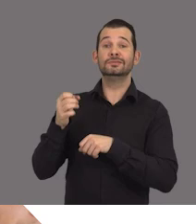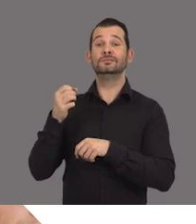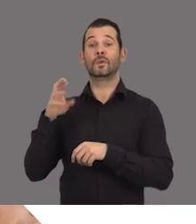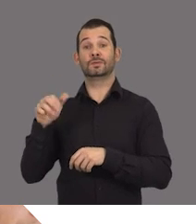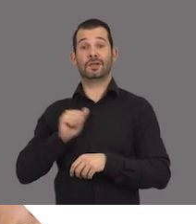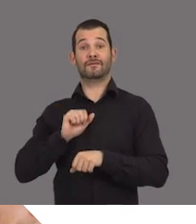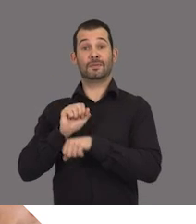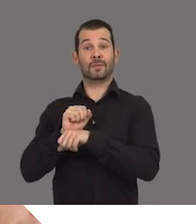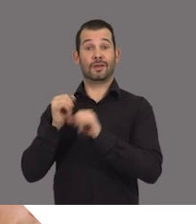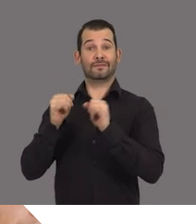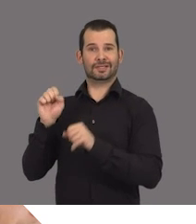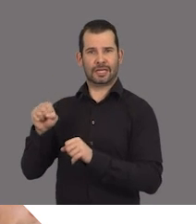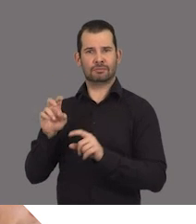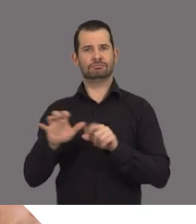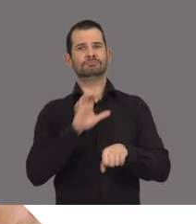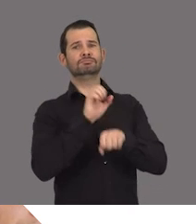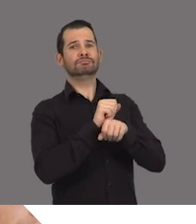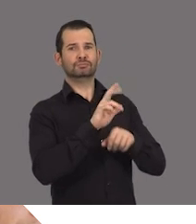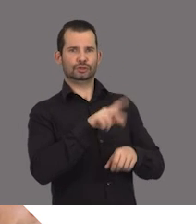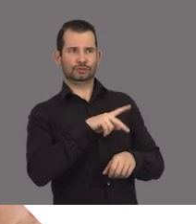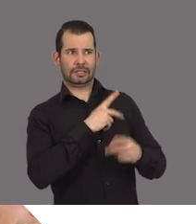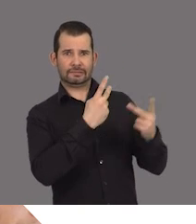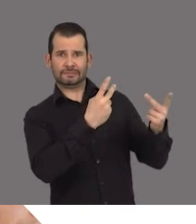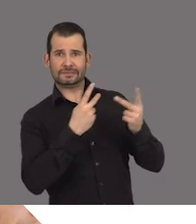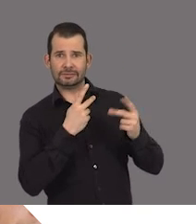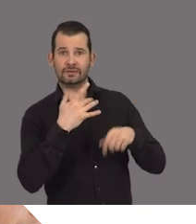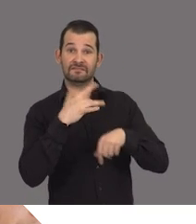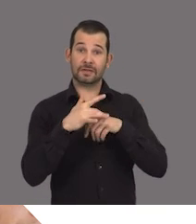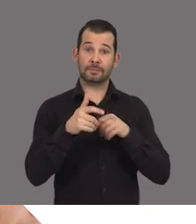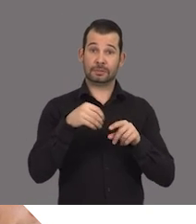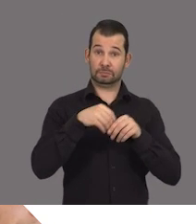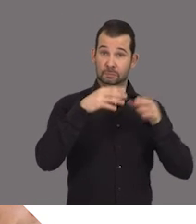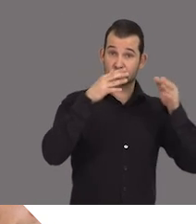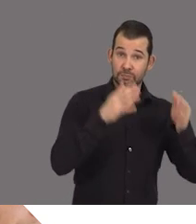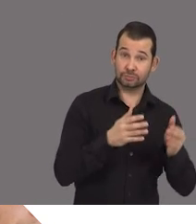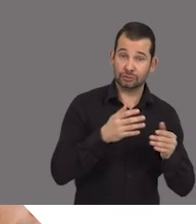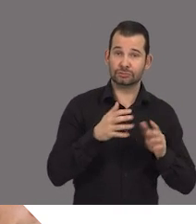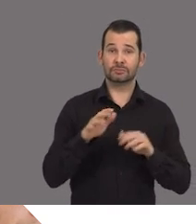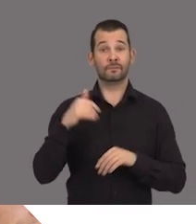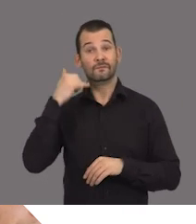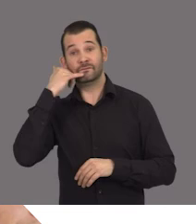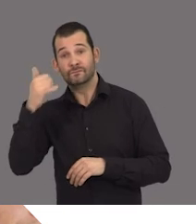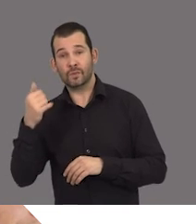visit, available in-person, by phone or online through Microsoft Teams.